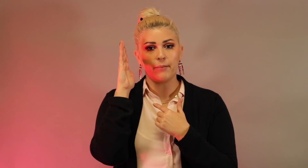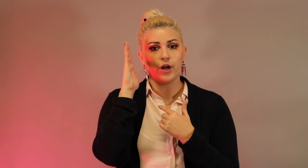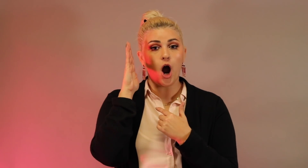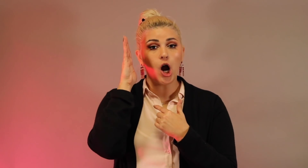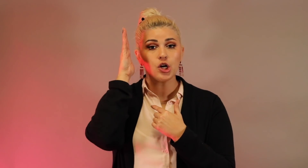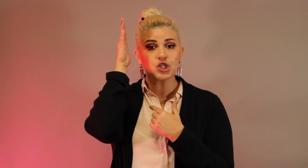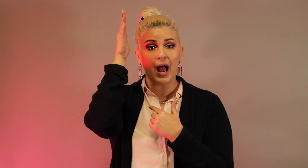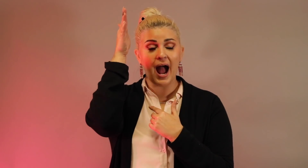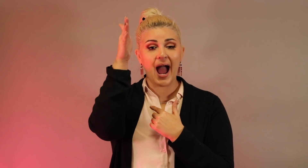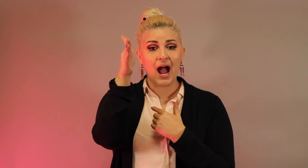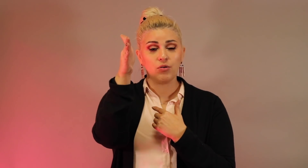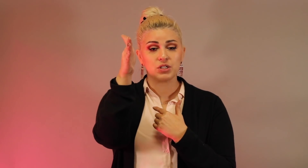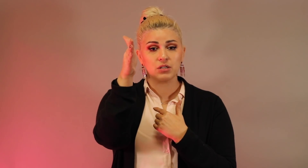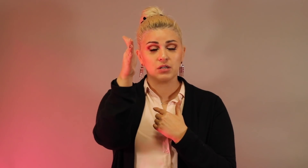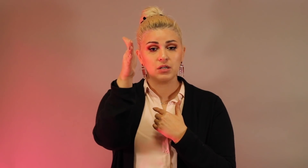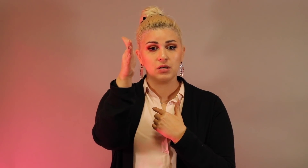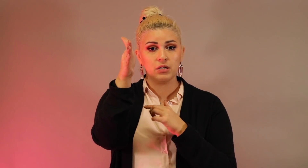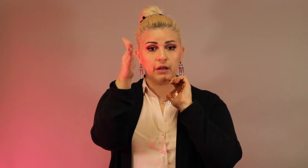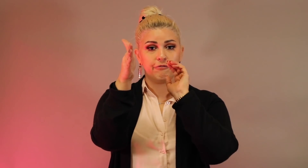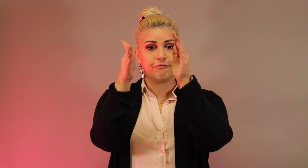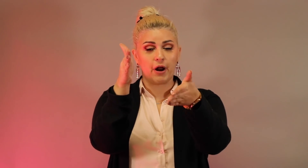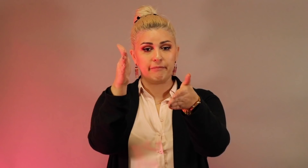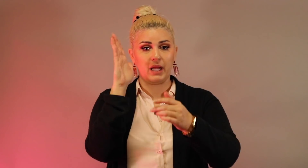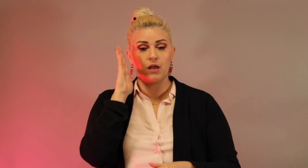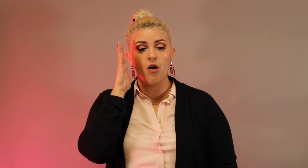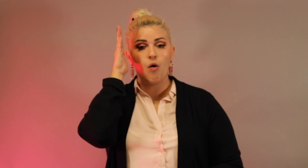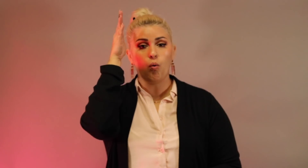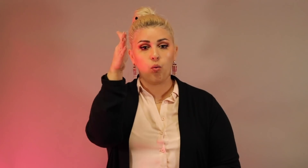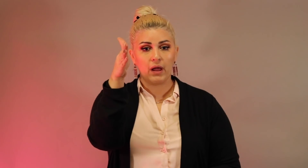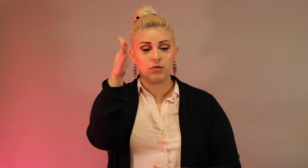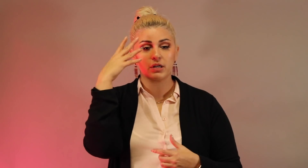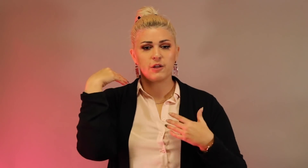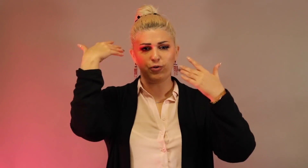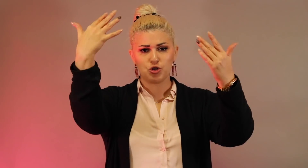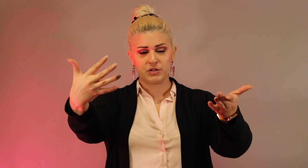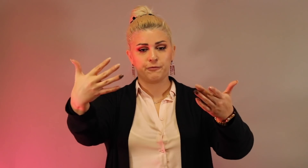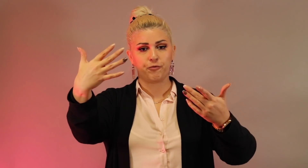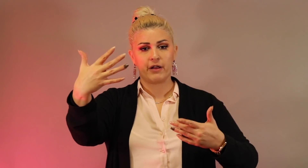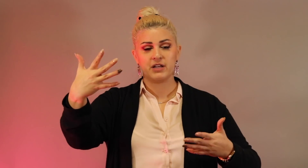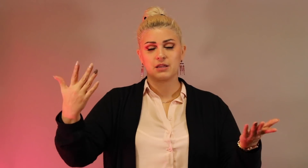And I'm going to arch out in front of me. Will, 'cause the future is in front of us,